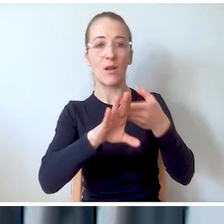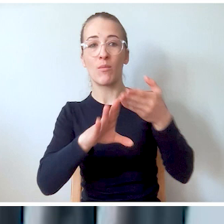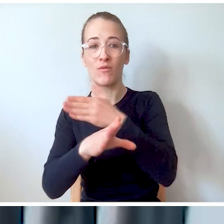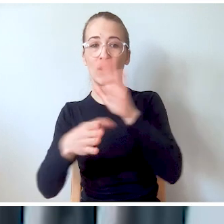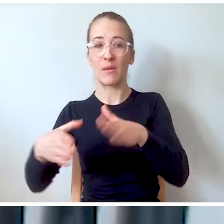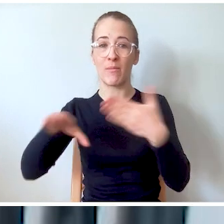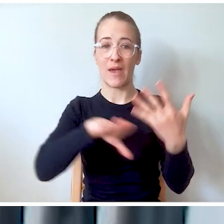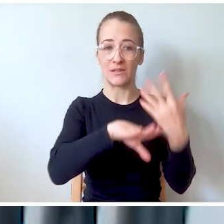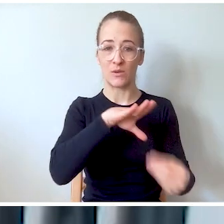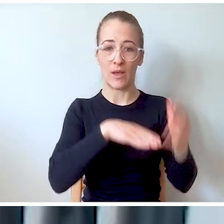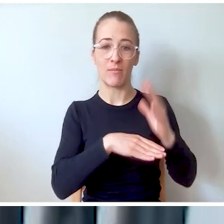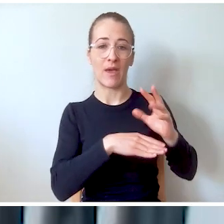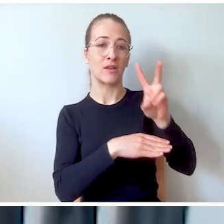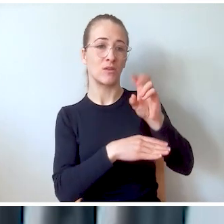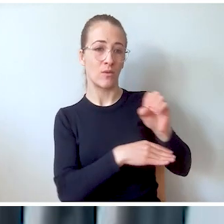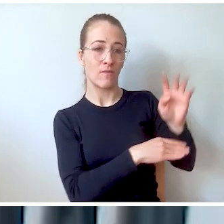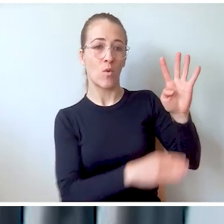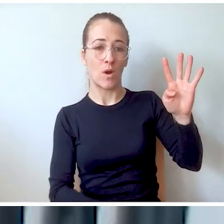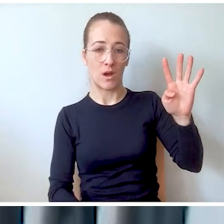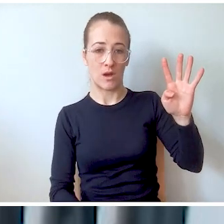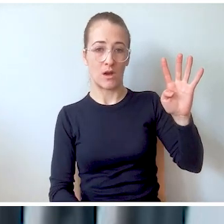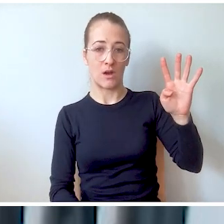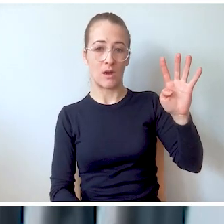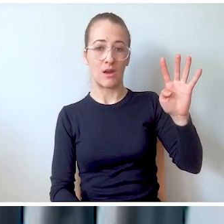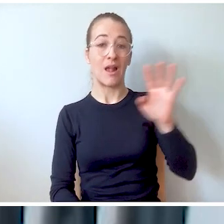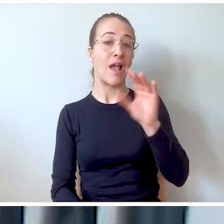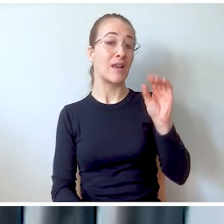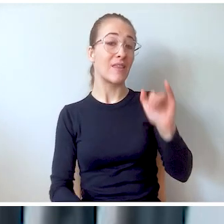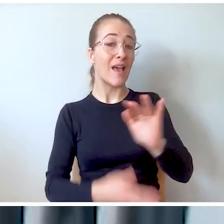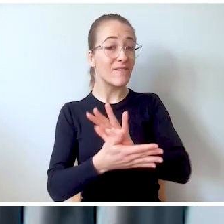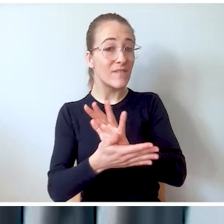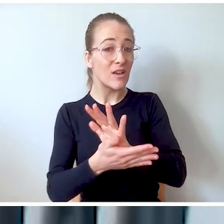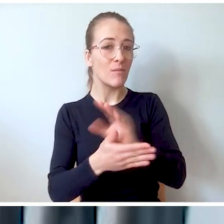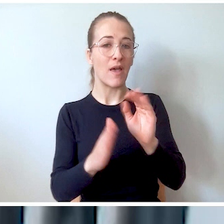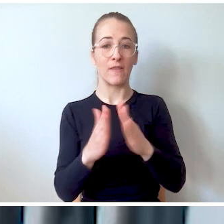way back in 2004. And that film and this book is really,